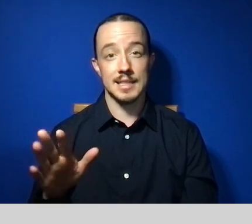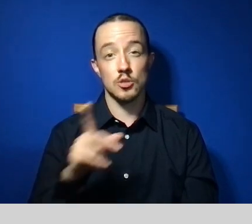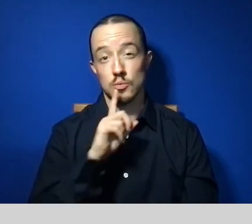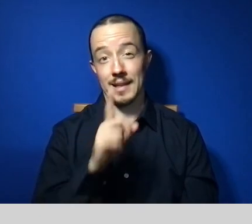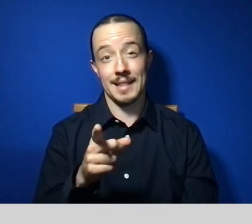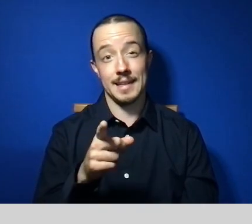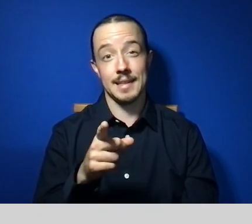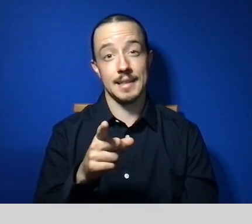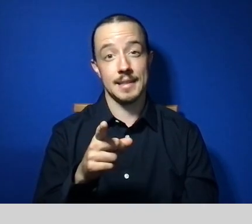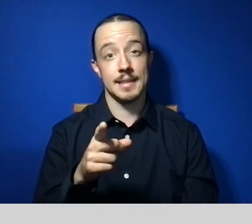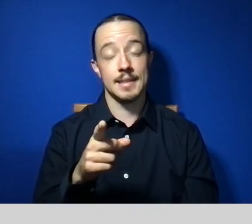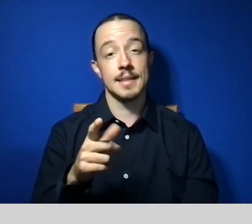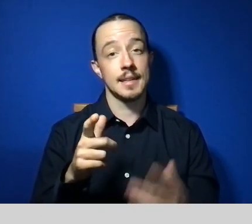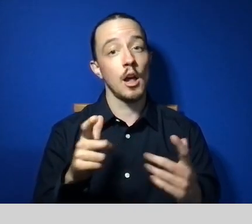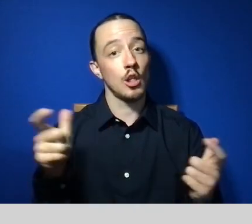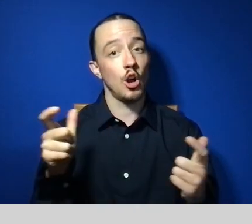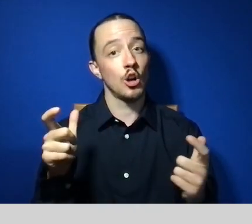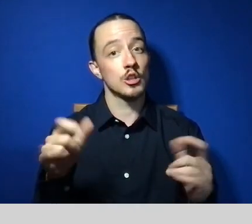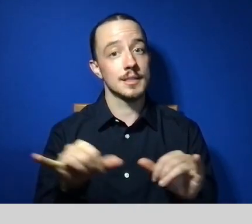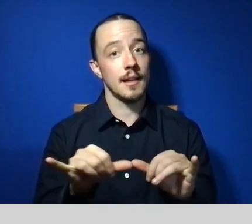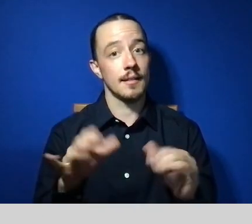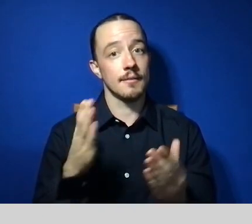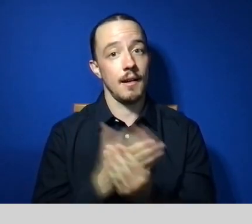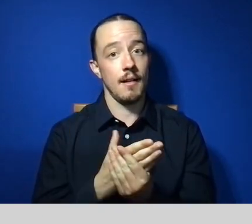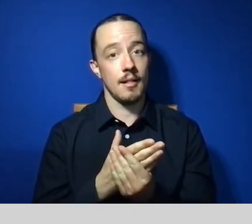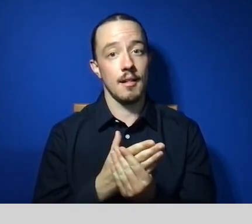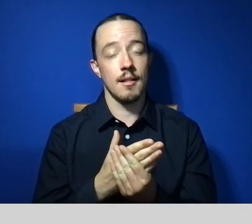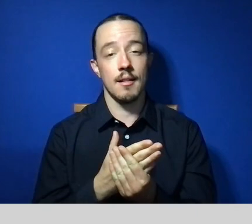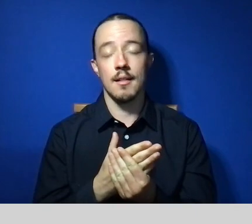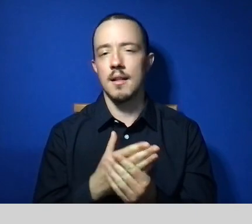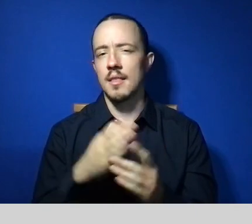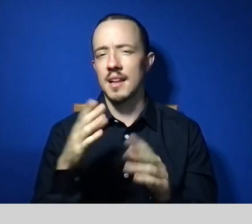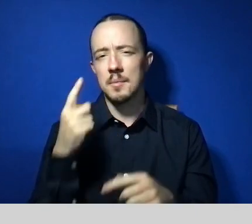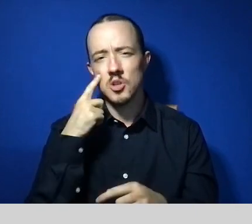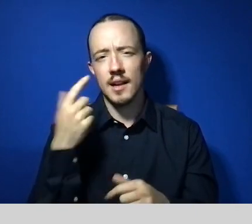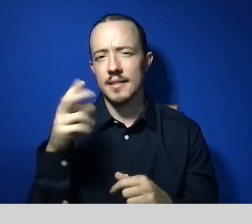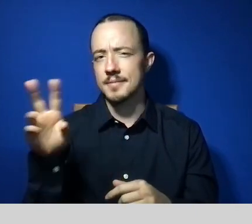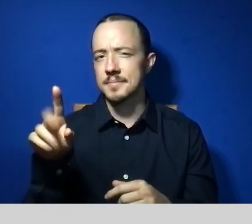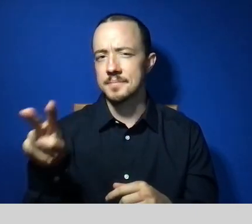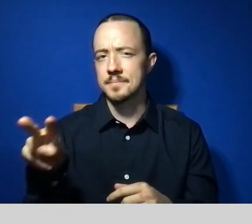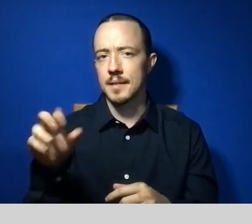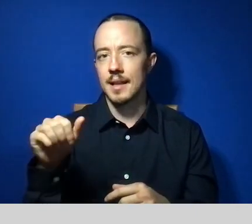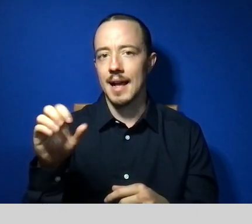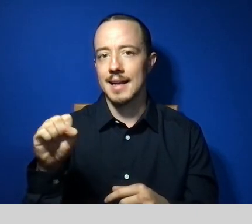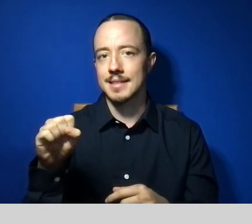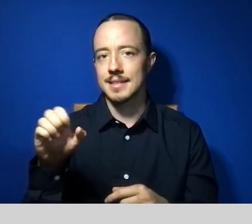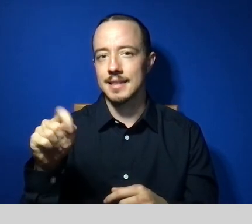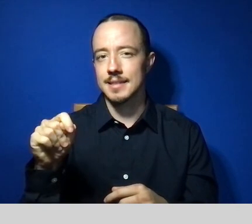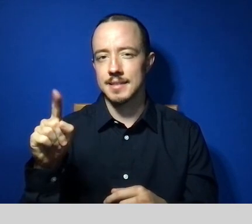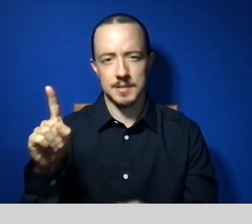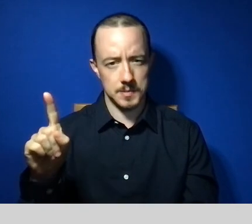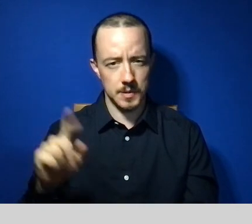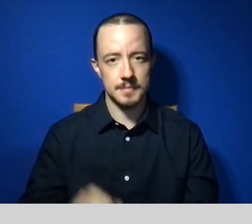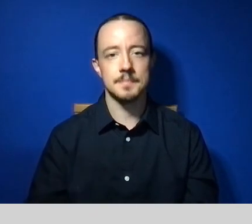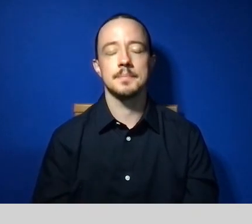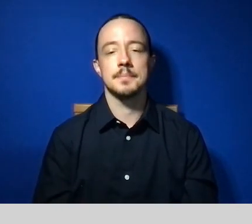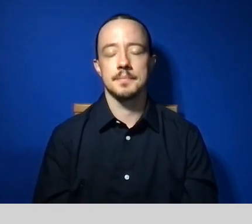It's, it's a really, it's a large file. So I think I'm trying to get to assets. Hang on a minute. Let's go over here.